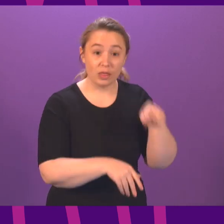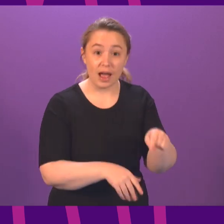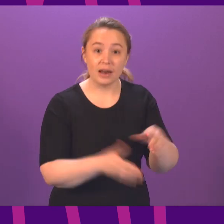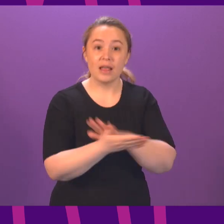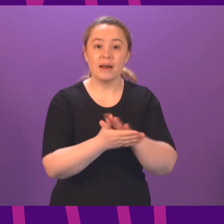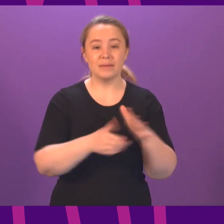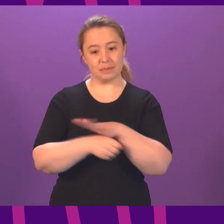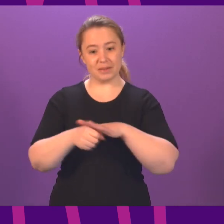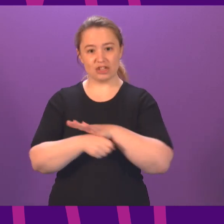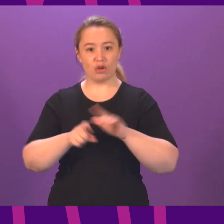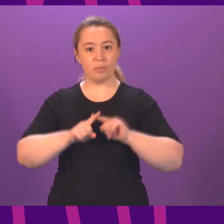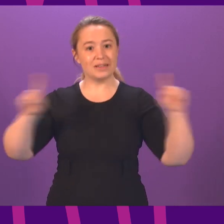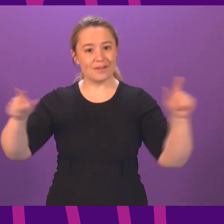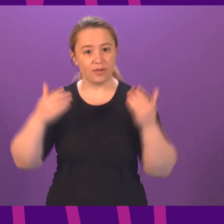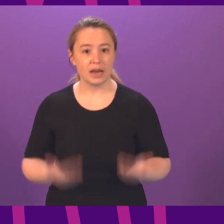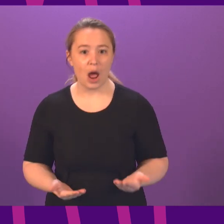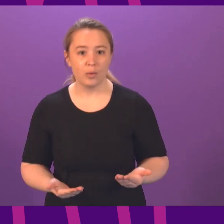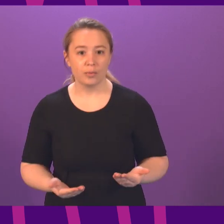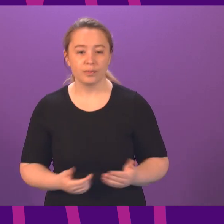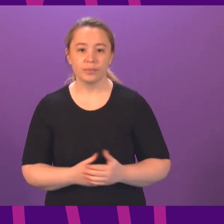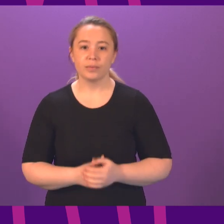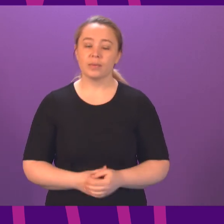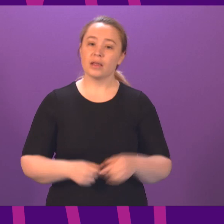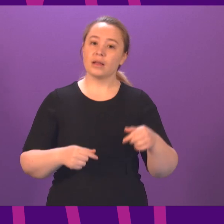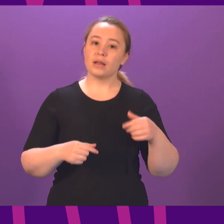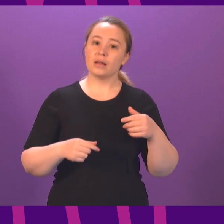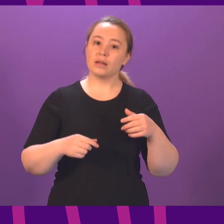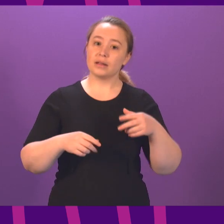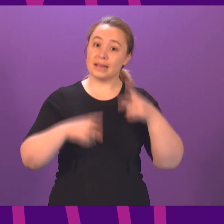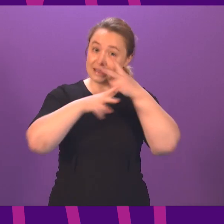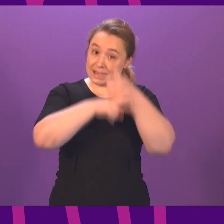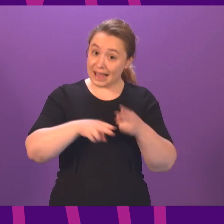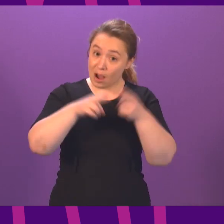Nowhere has the impact of the pandemic been more distressing than in our care homes. One